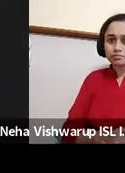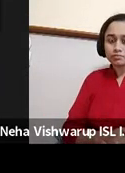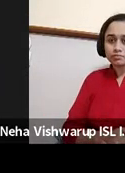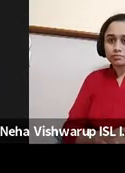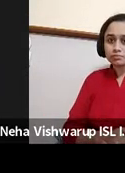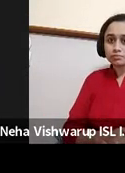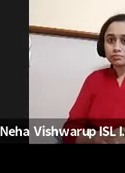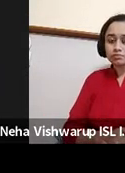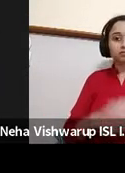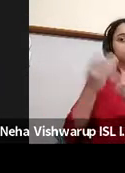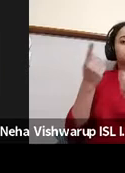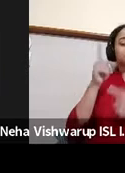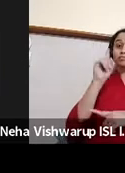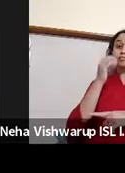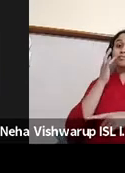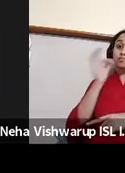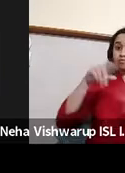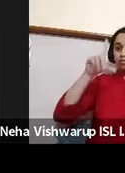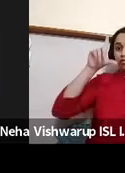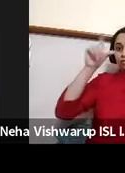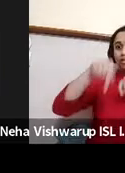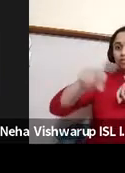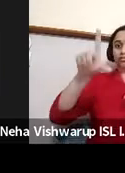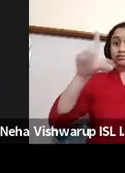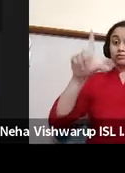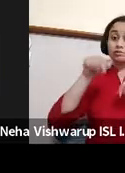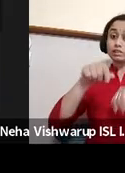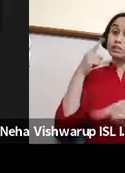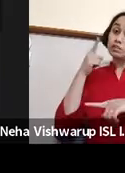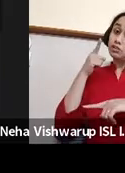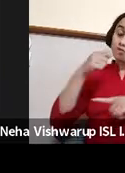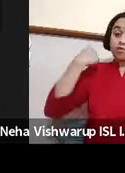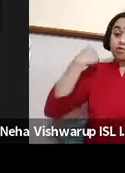main uh the man in this photograph who insisted on a full-length portrait showing his crutches